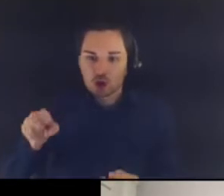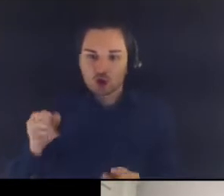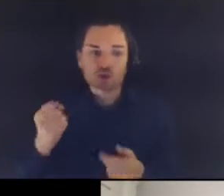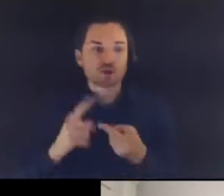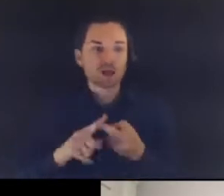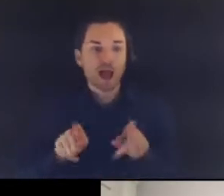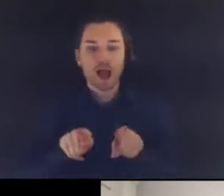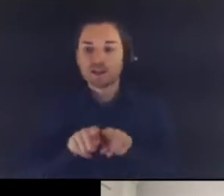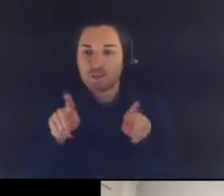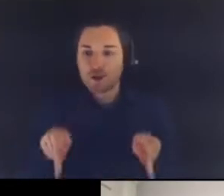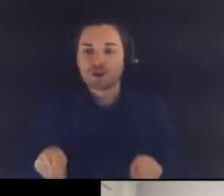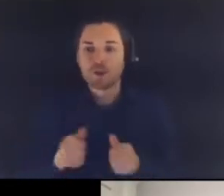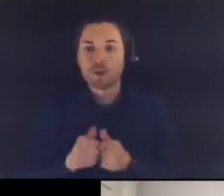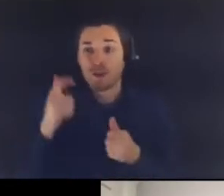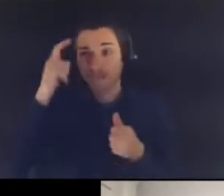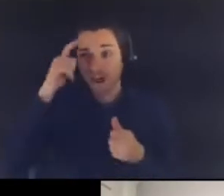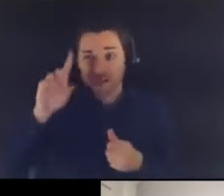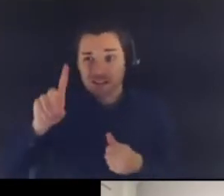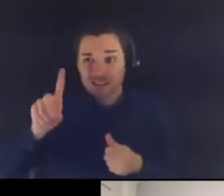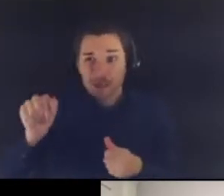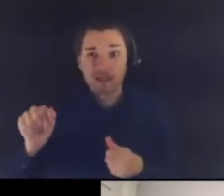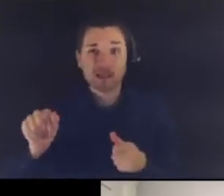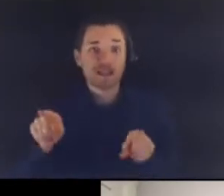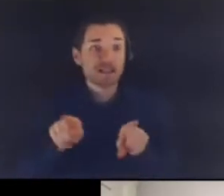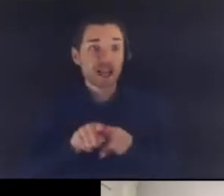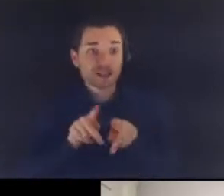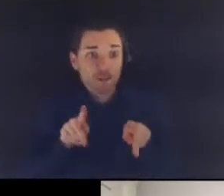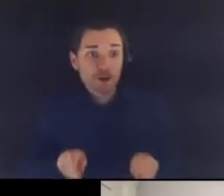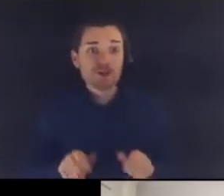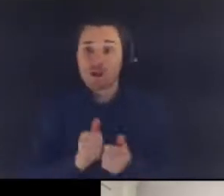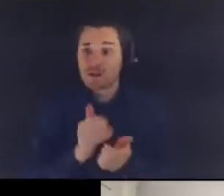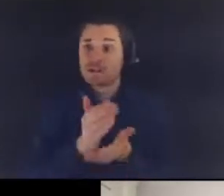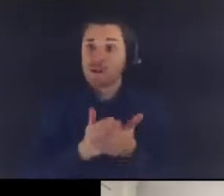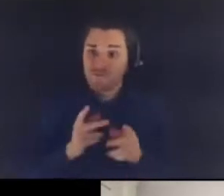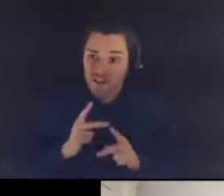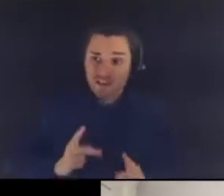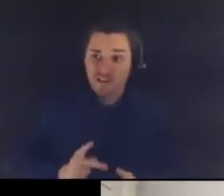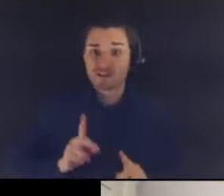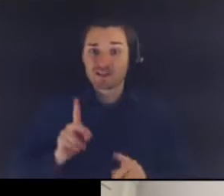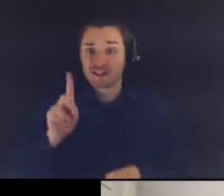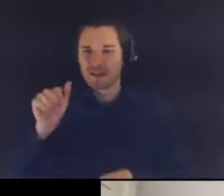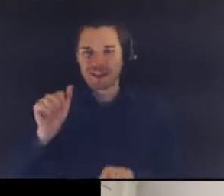as a person with some physical disabilities. The laboratory gives me the space to think